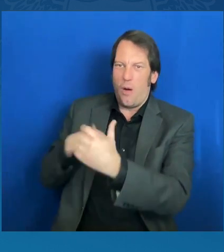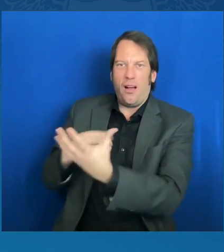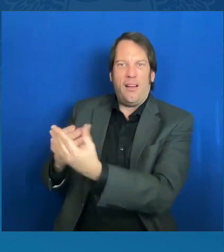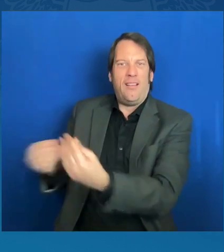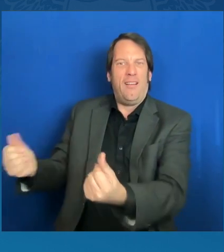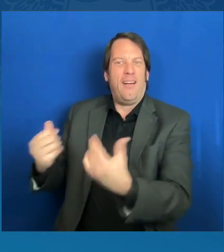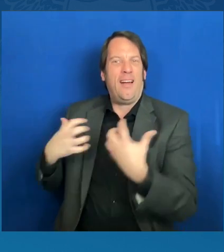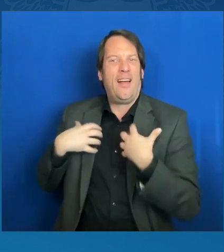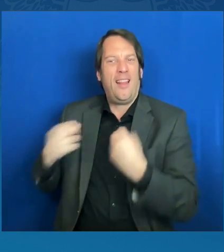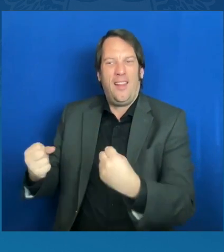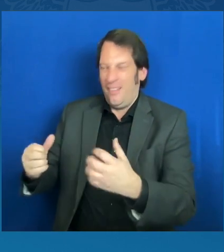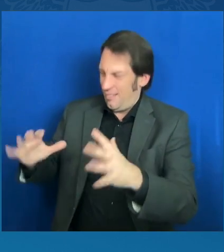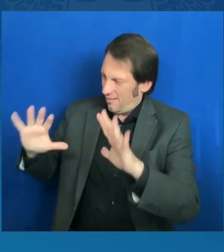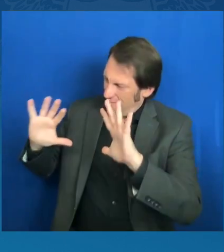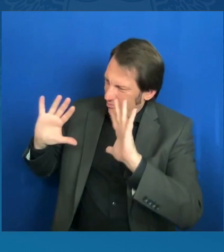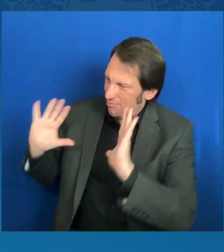and the spirit of other people.